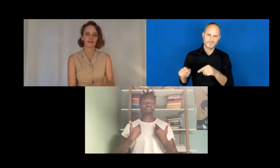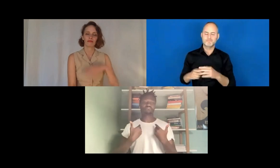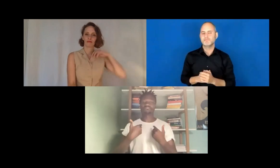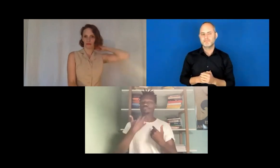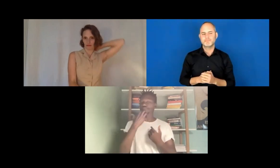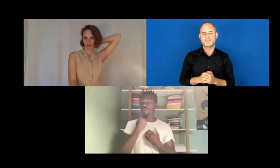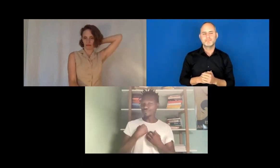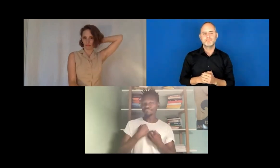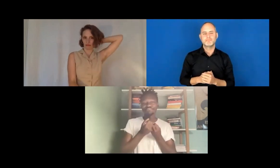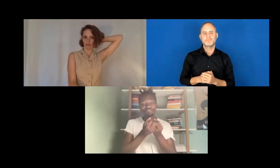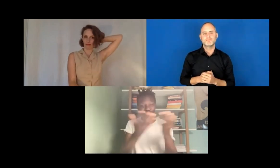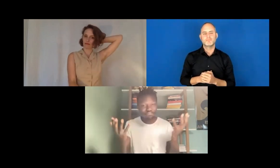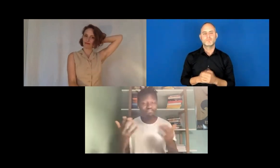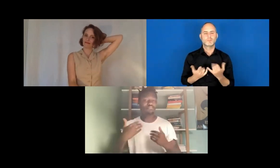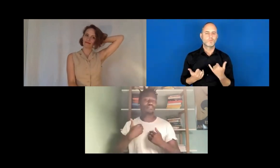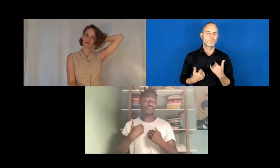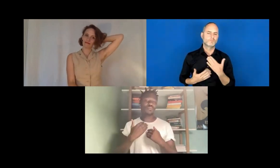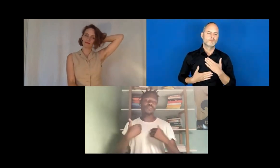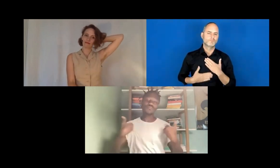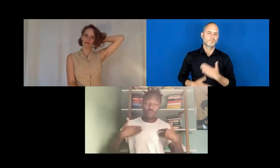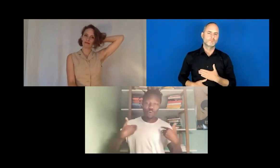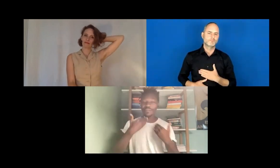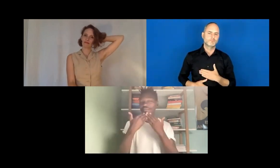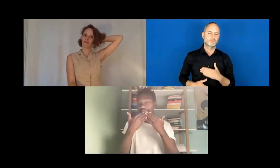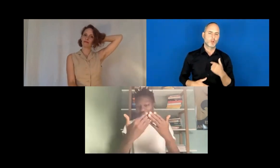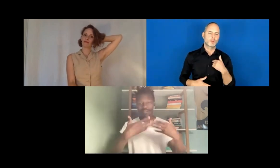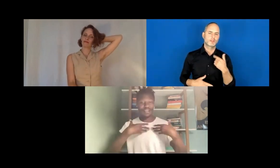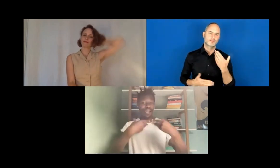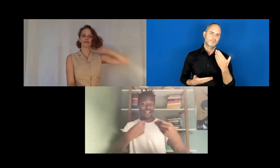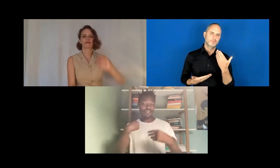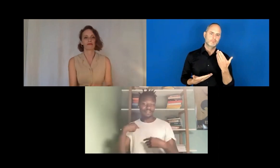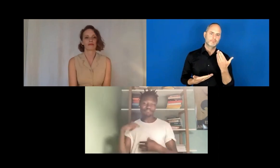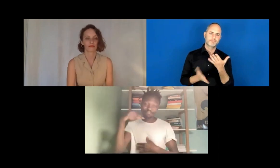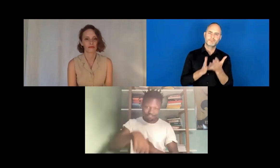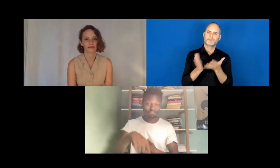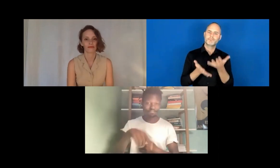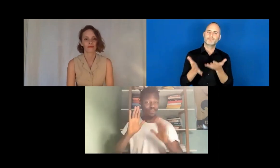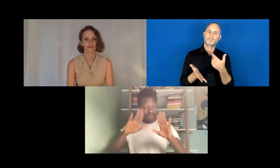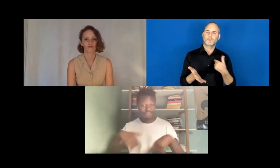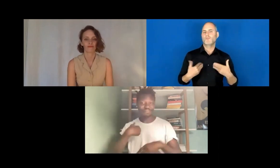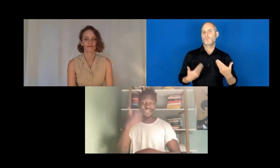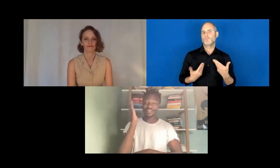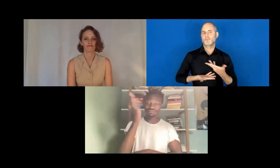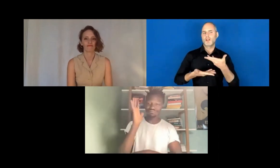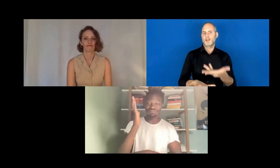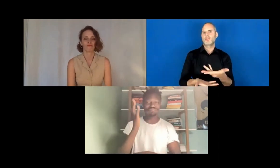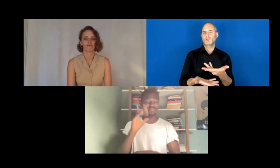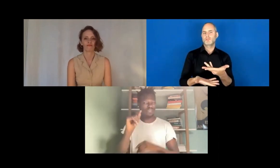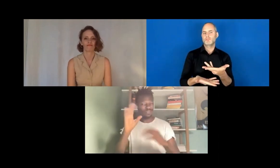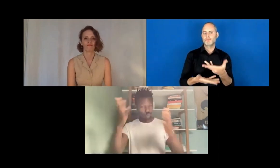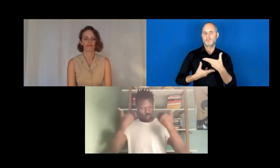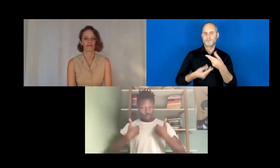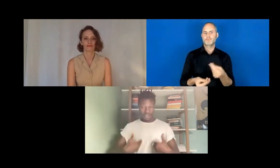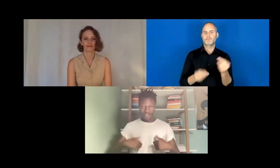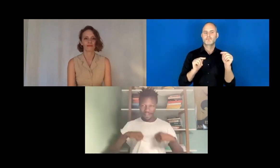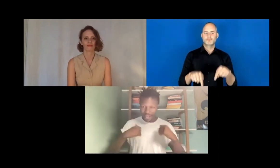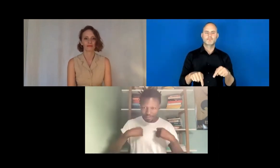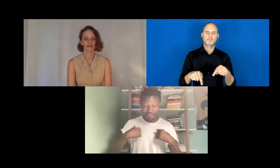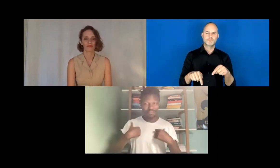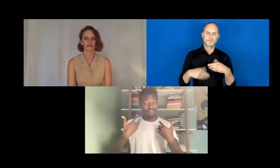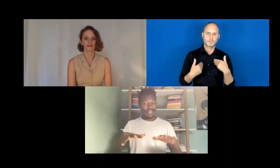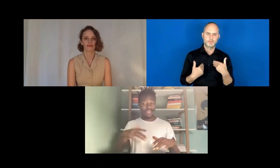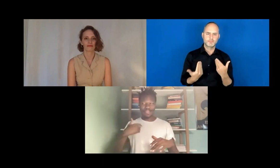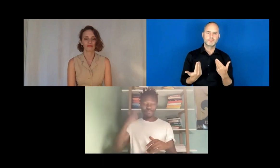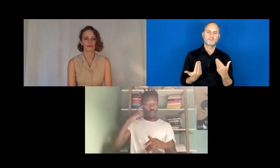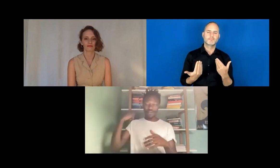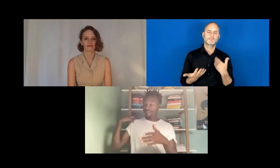Tonight, I am really glad to be invited here and to give my presentation. I am very thankful for that because I have